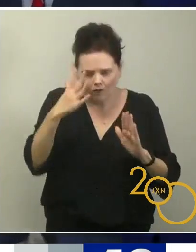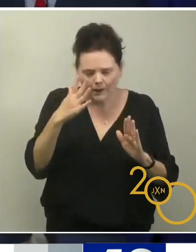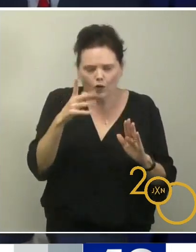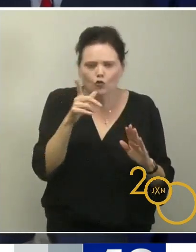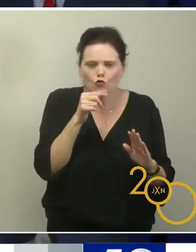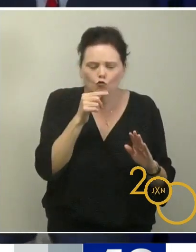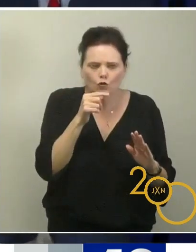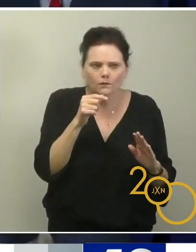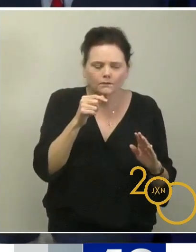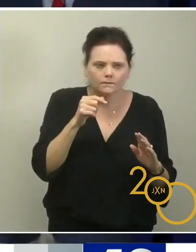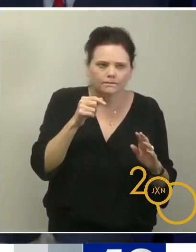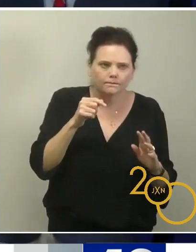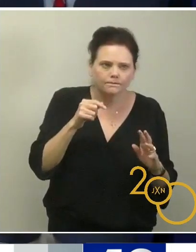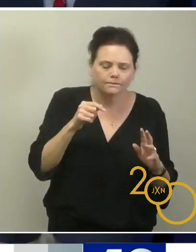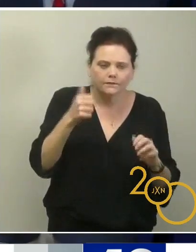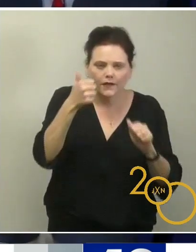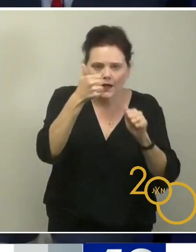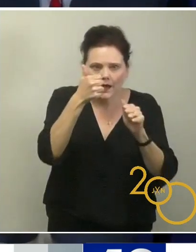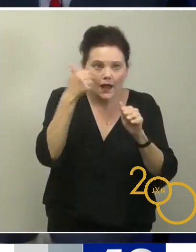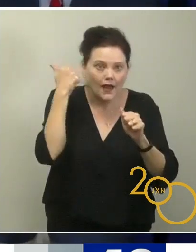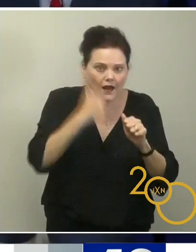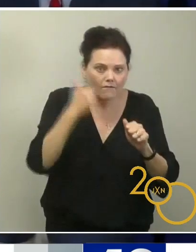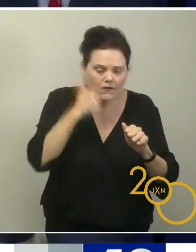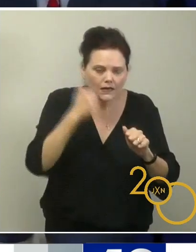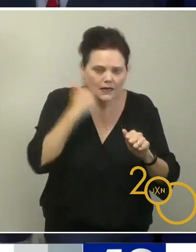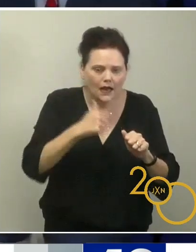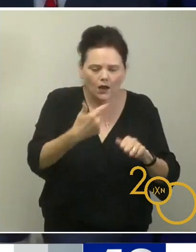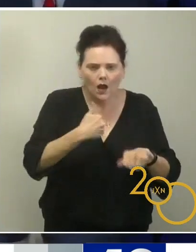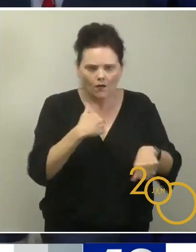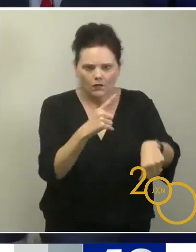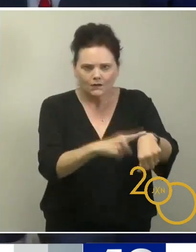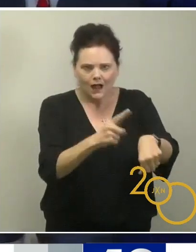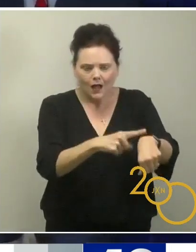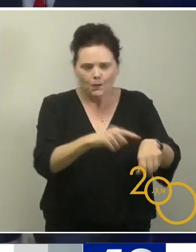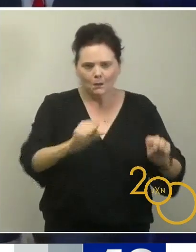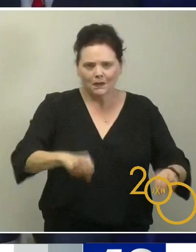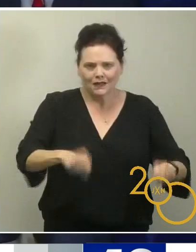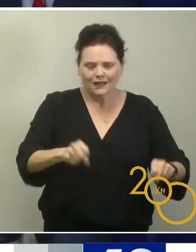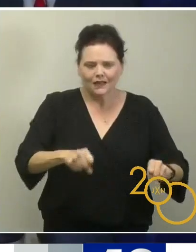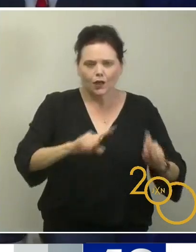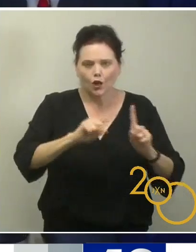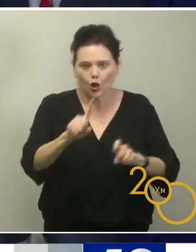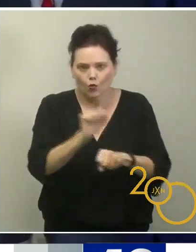THE STATE DEPARTMENT OF HEALTH. IN THESE ISSUES. THE STATE DEPARTMENT OF HEALTH DOES NOT RUN WATER SYSTEMS. THEY ARE THE REGULATOR. WE CANNOT HAVE PEOPLE IN STATE